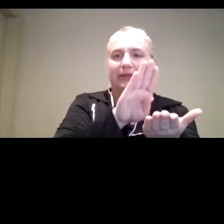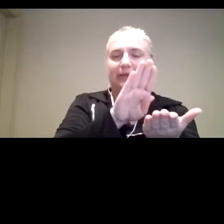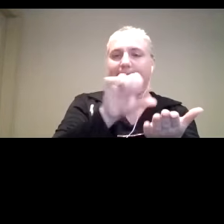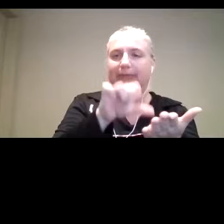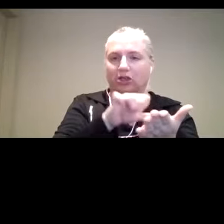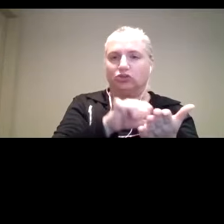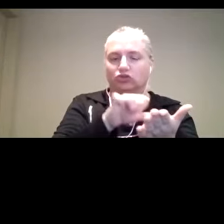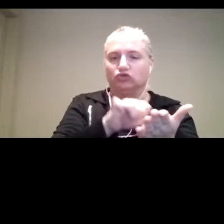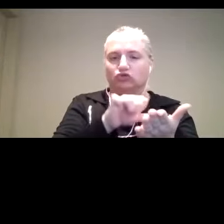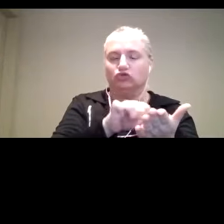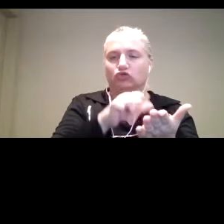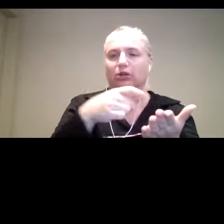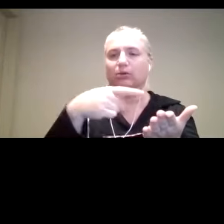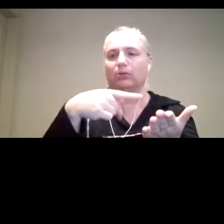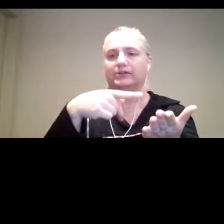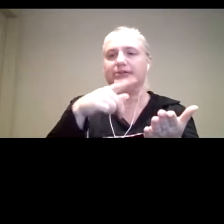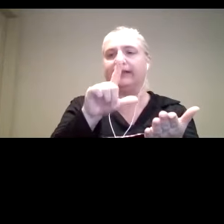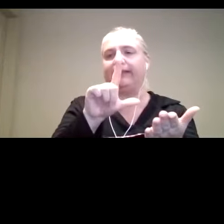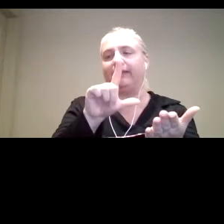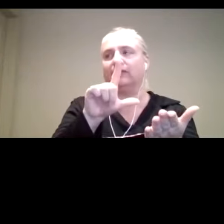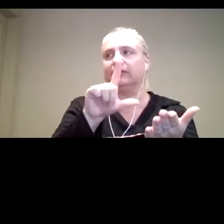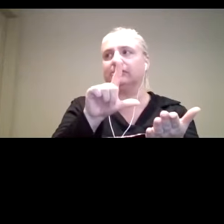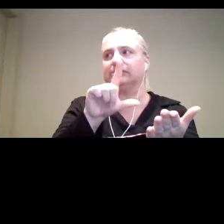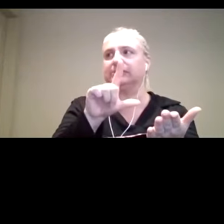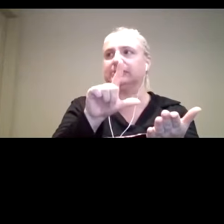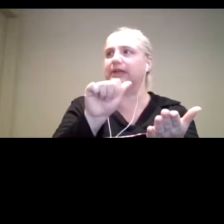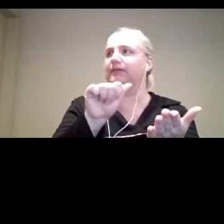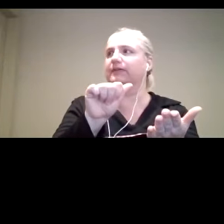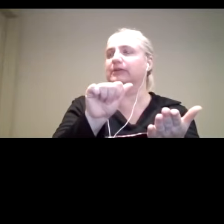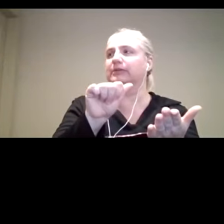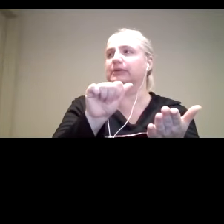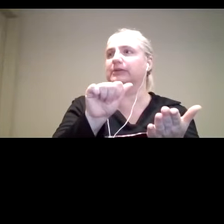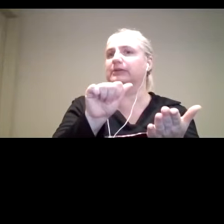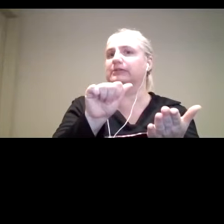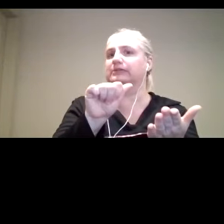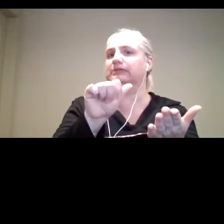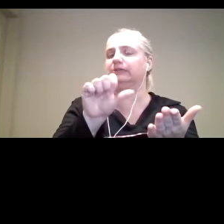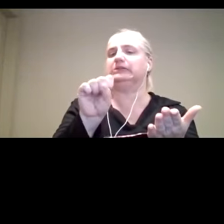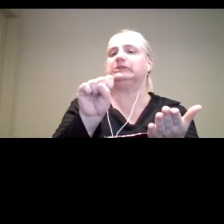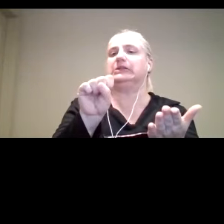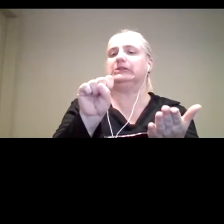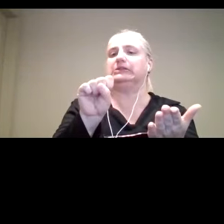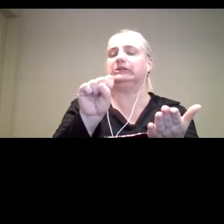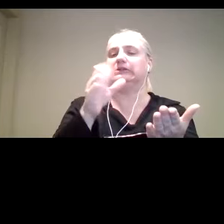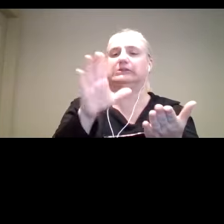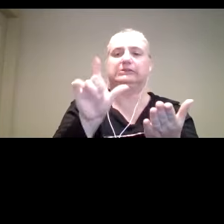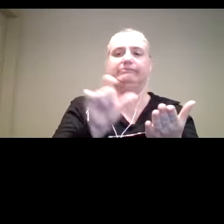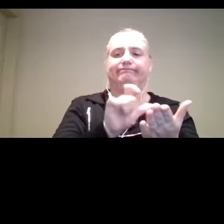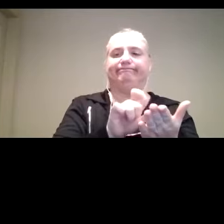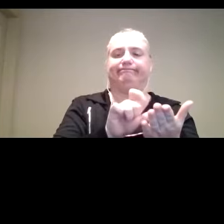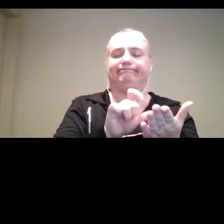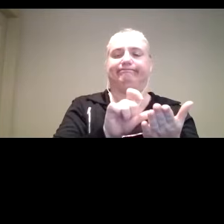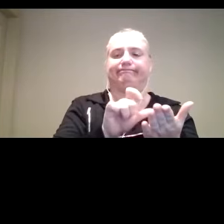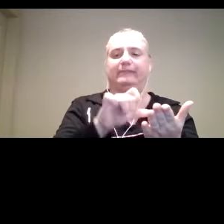the present levels of academic success. That piece it's our B page, I believe.